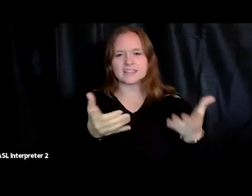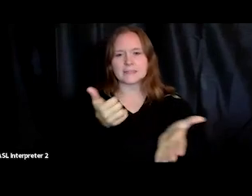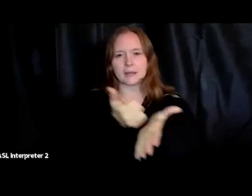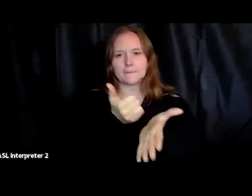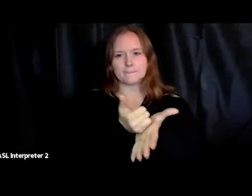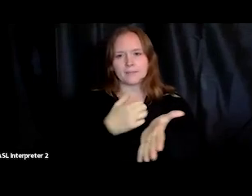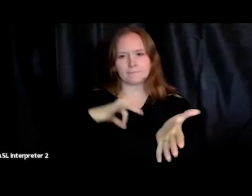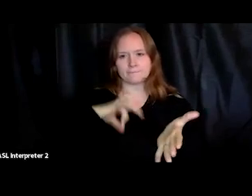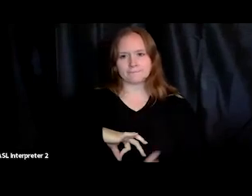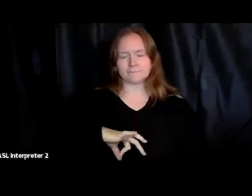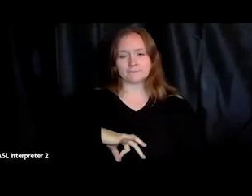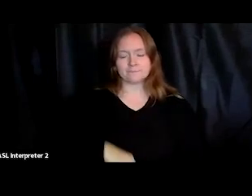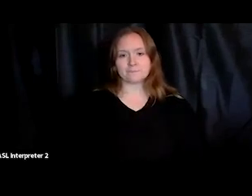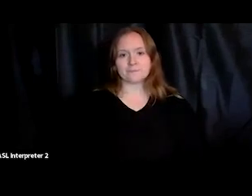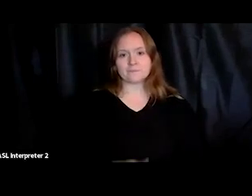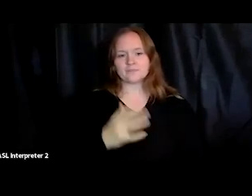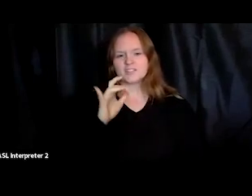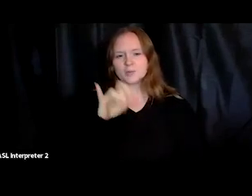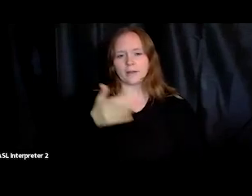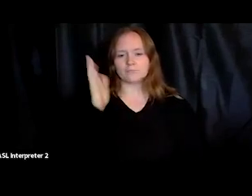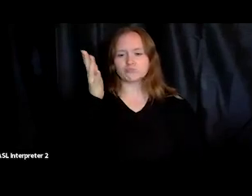on my portion of our presentation today.